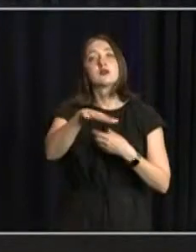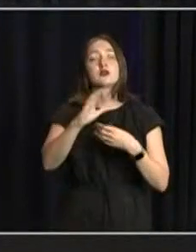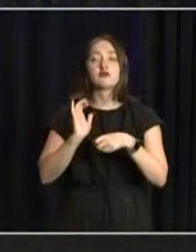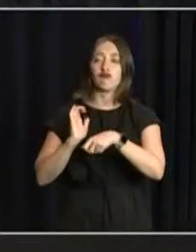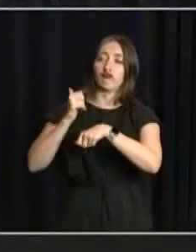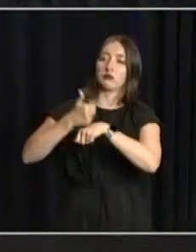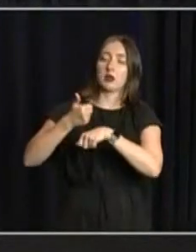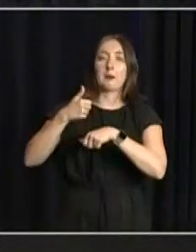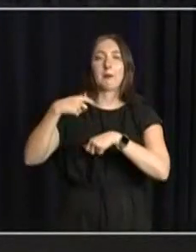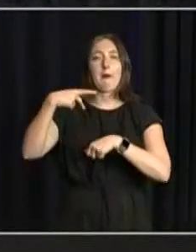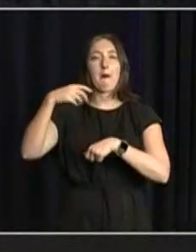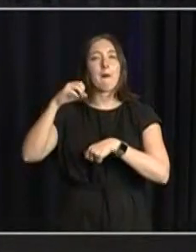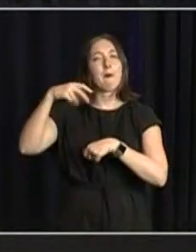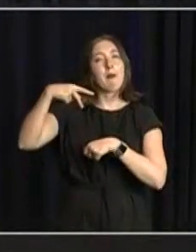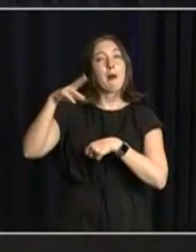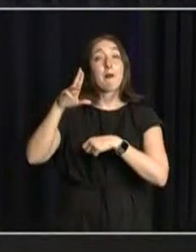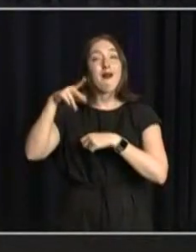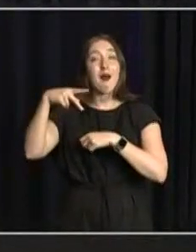maybe once the approval is finalized?